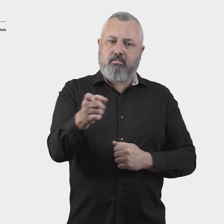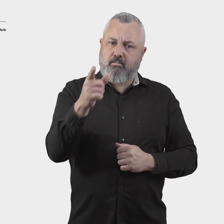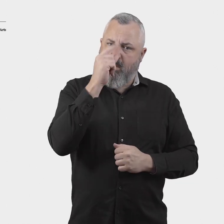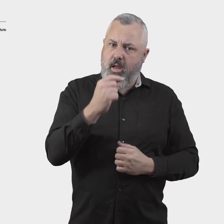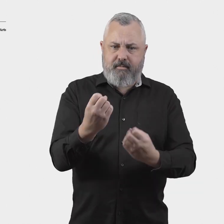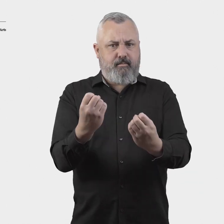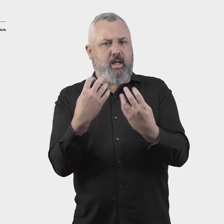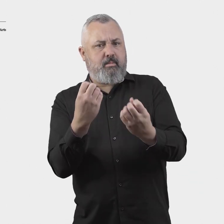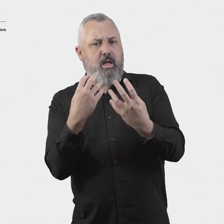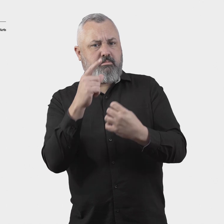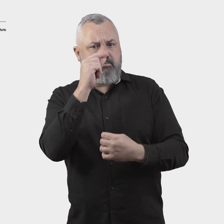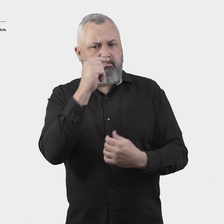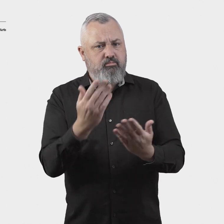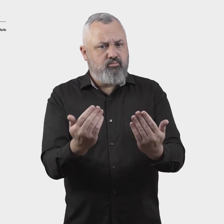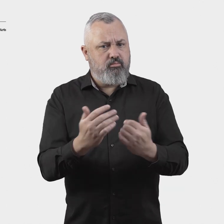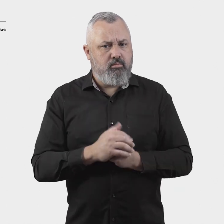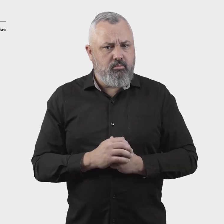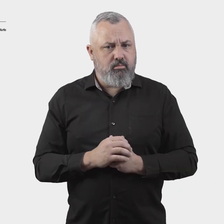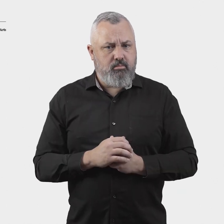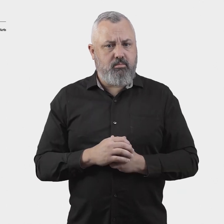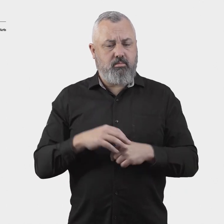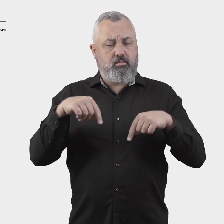Have your say